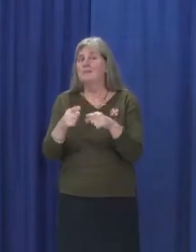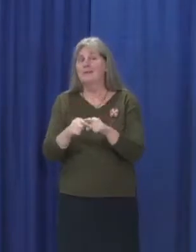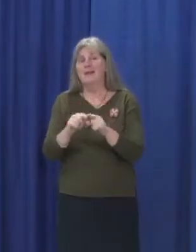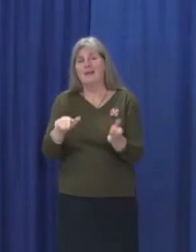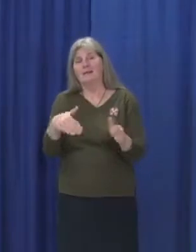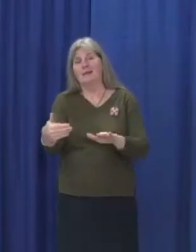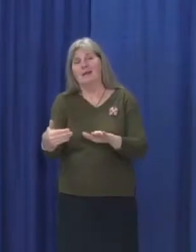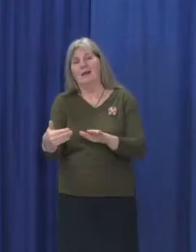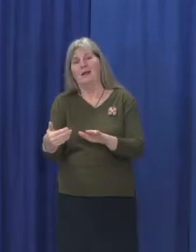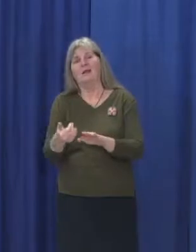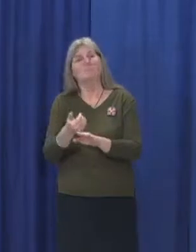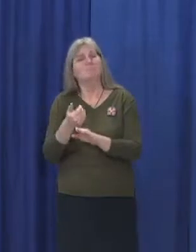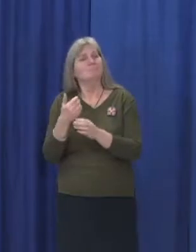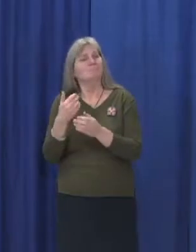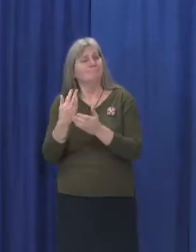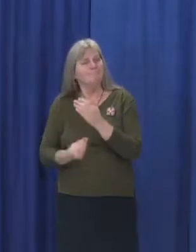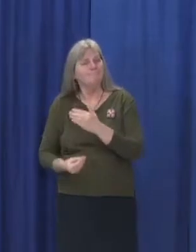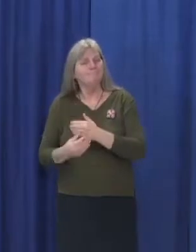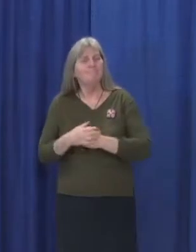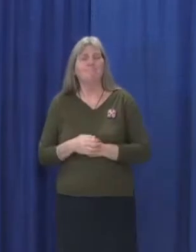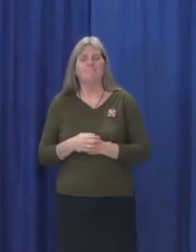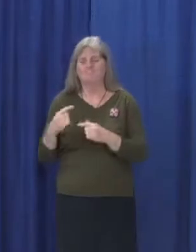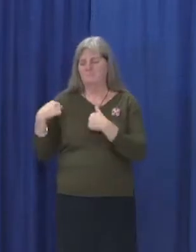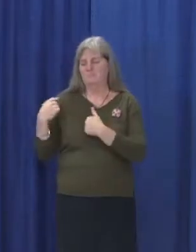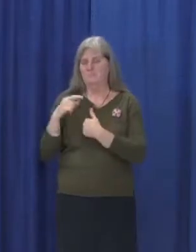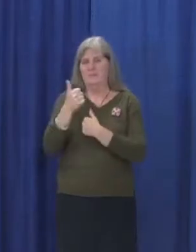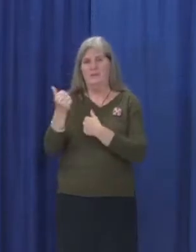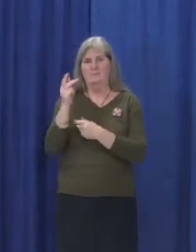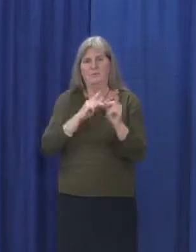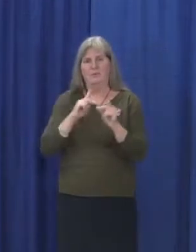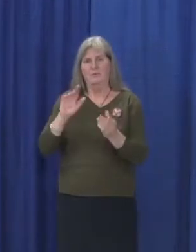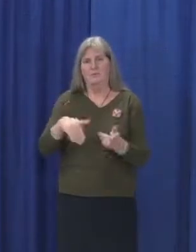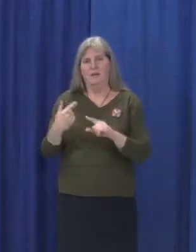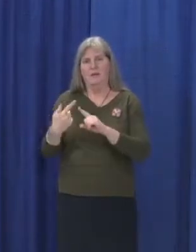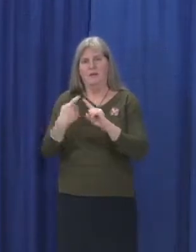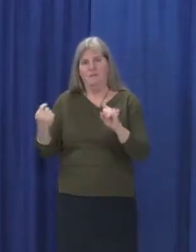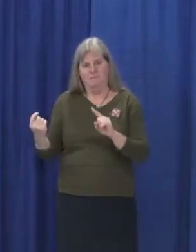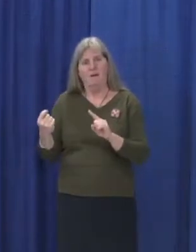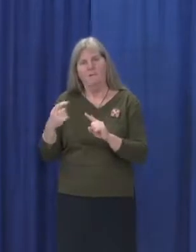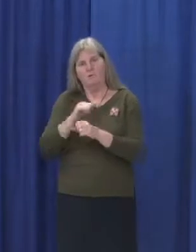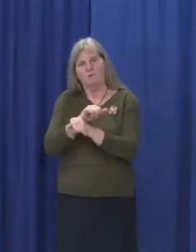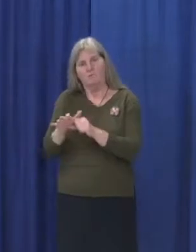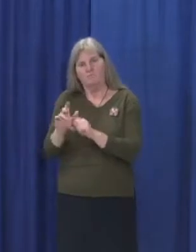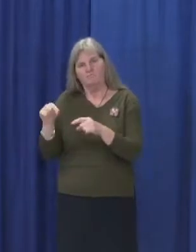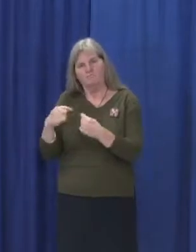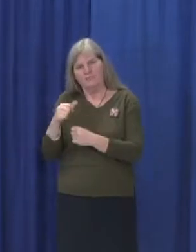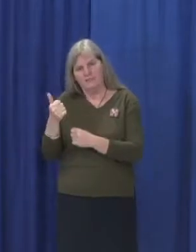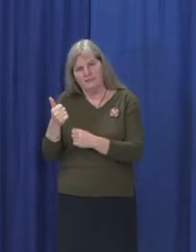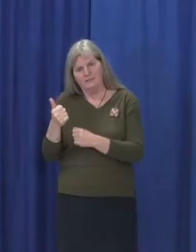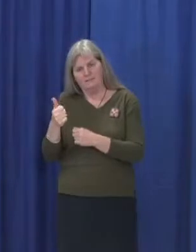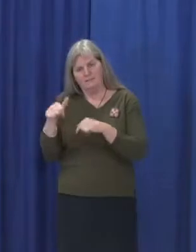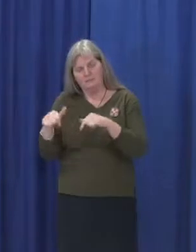deadly. We have lost ten Yukoners to COVID-19.